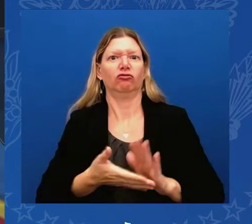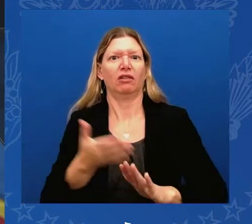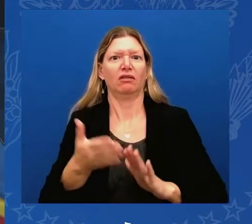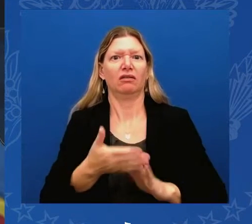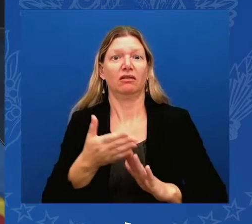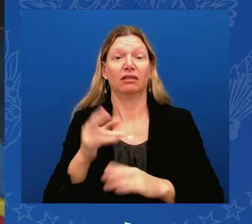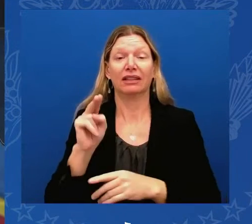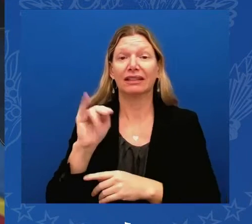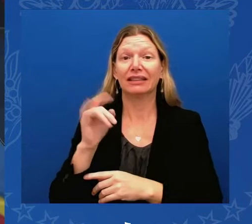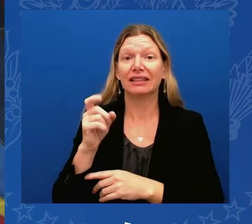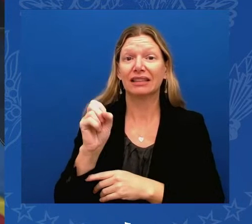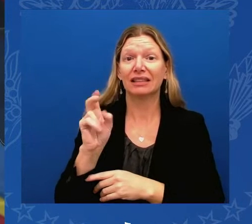but with a broad coalition,